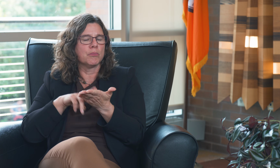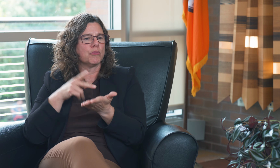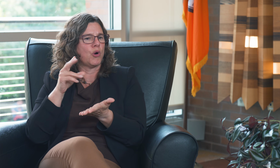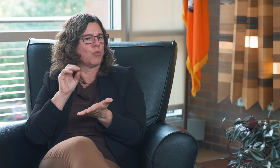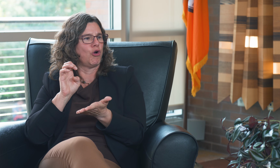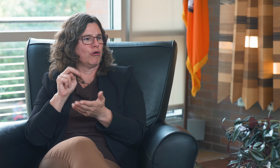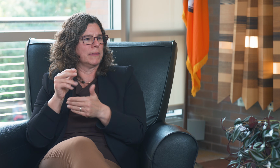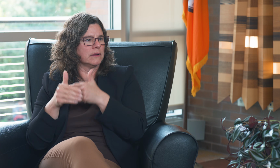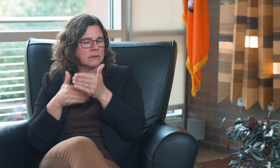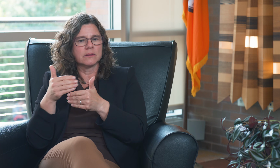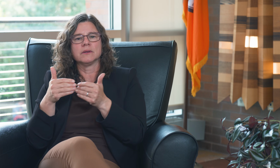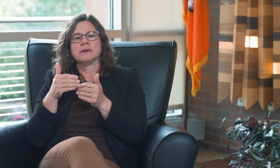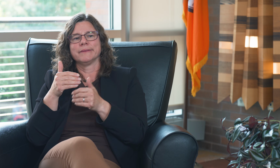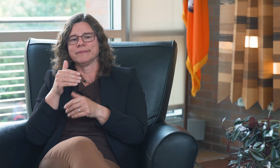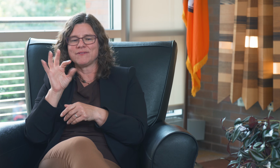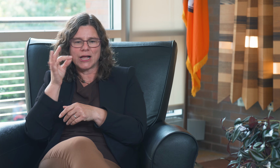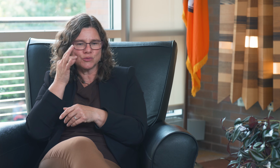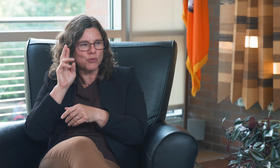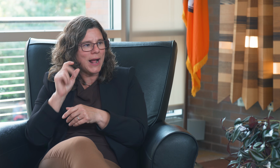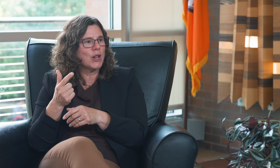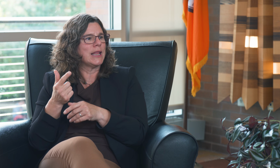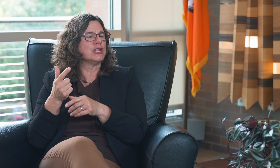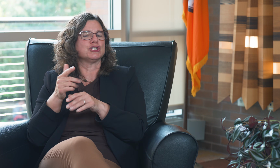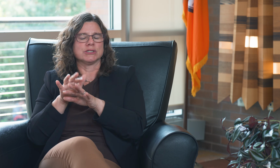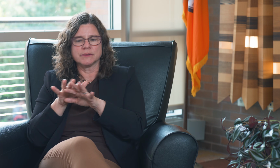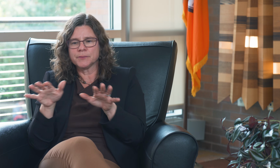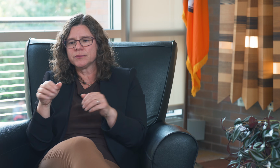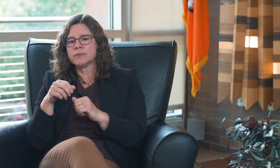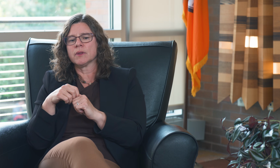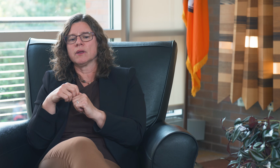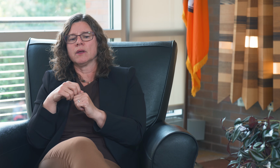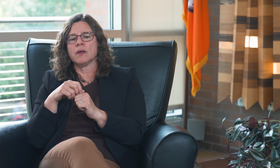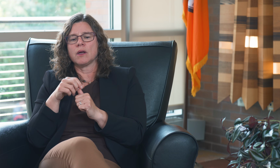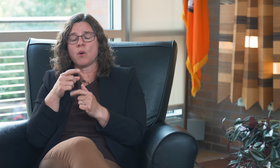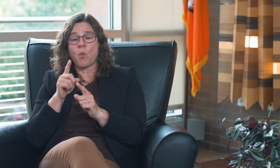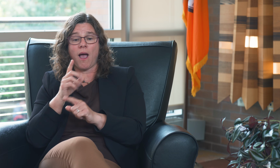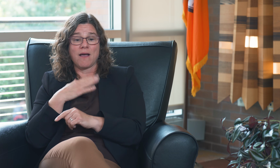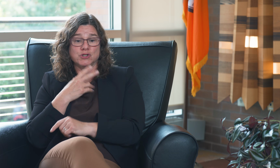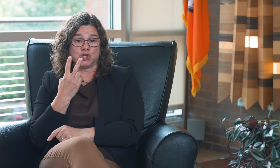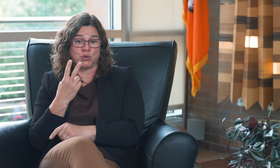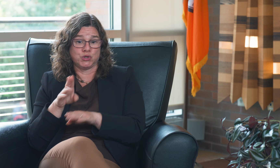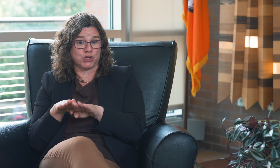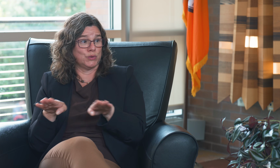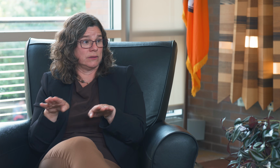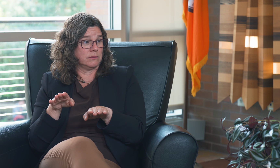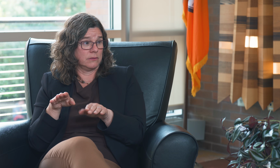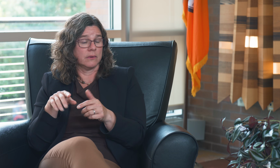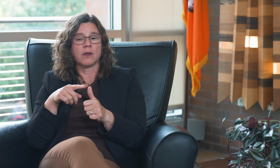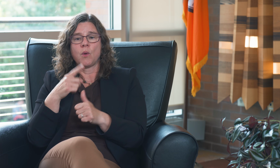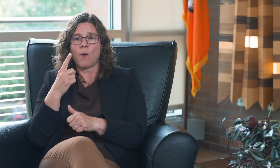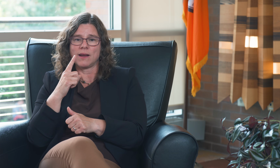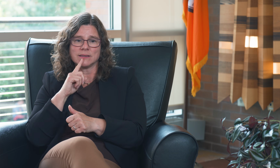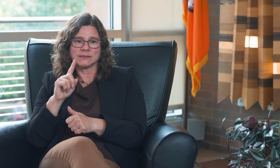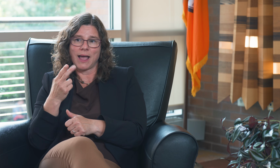He works in procurement, doing federal regulations and things like that. We have two children.